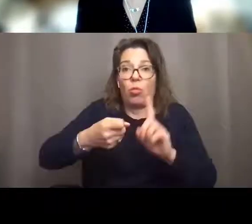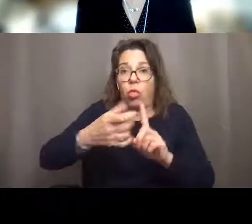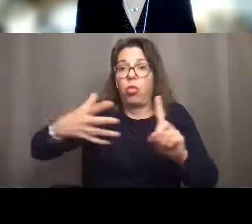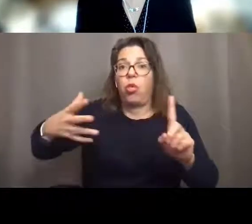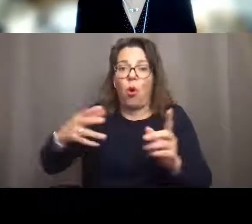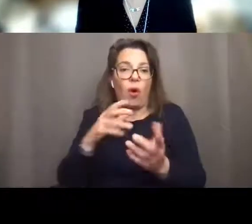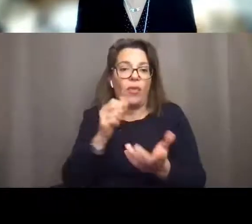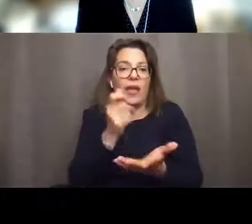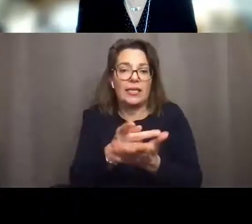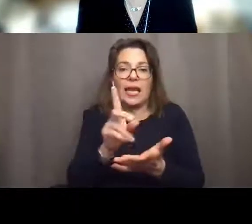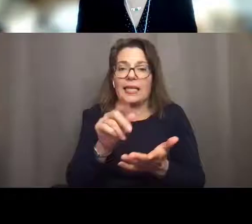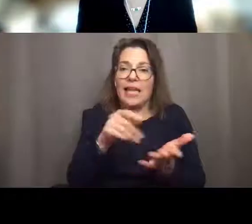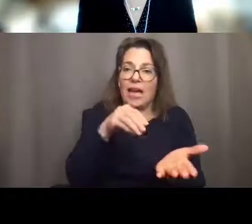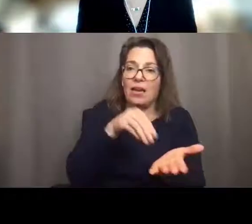there in the authentication plan.